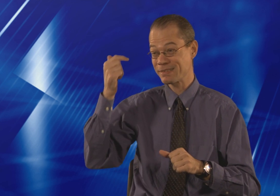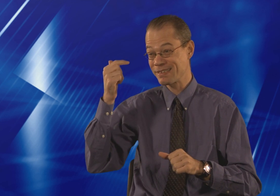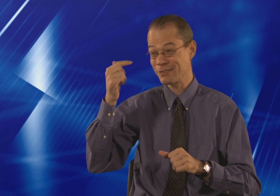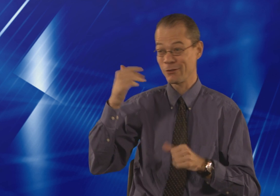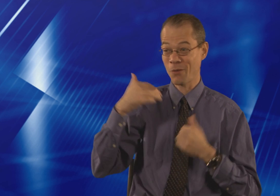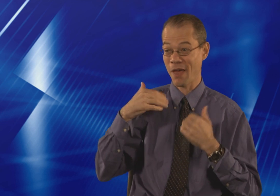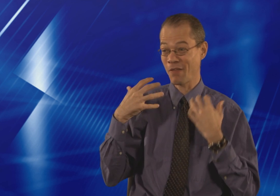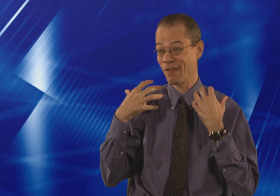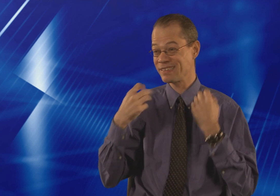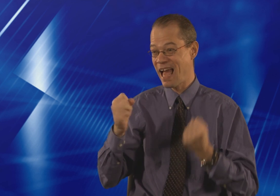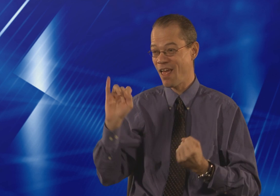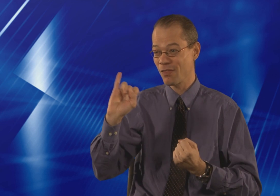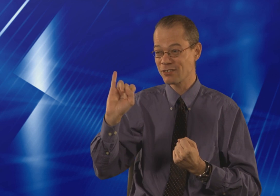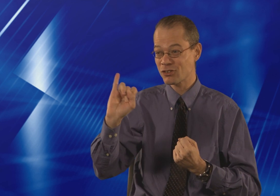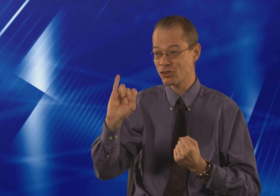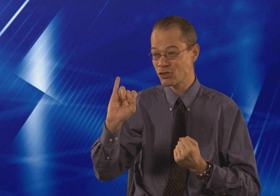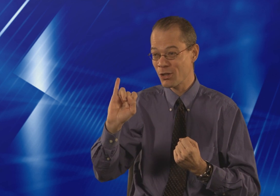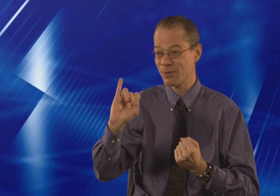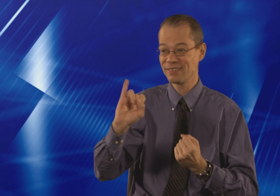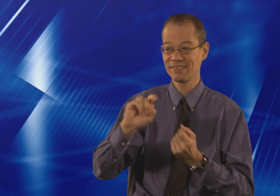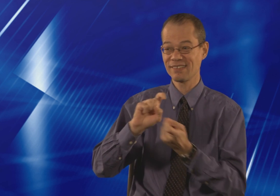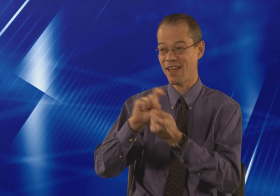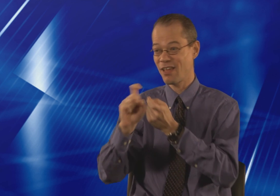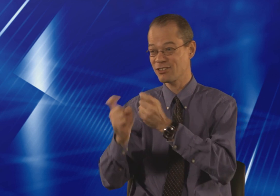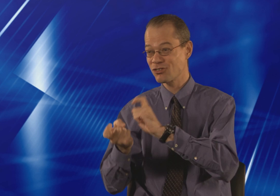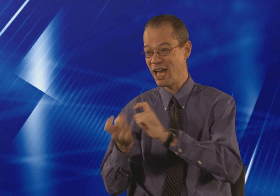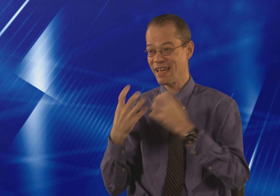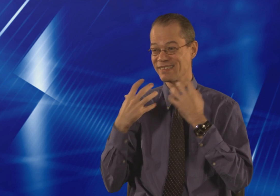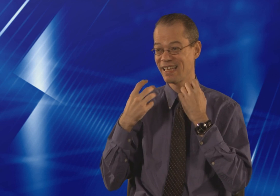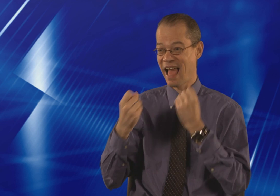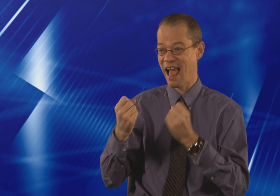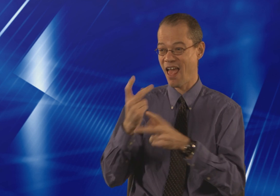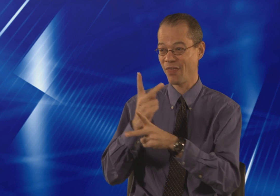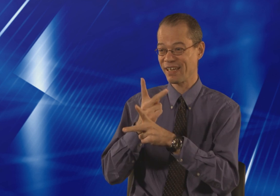because if you have health insurance and if you change